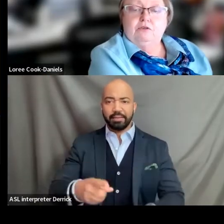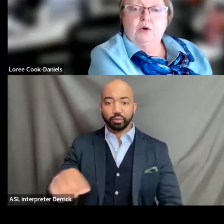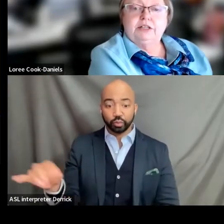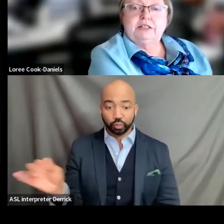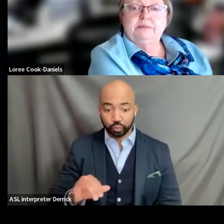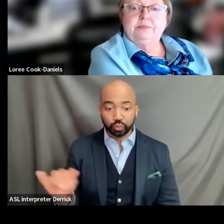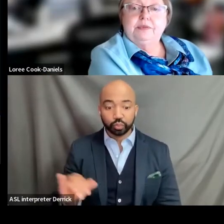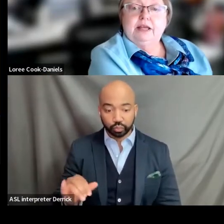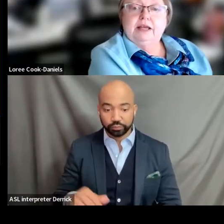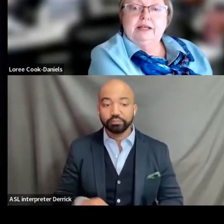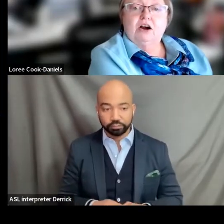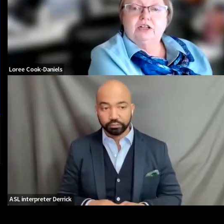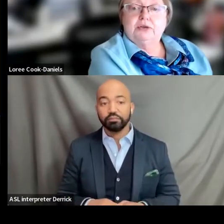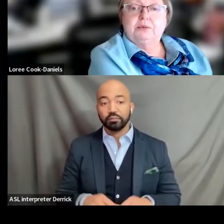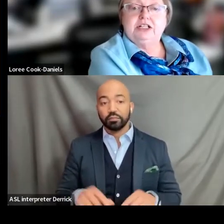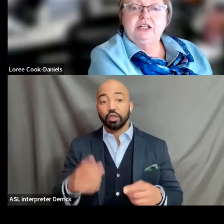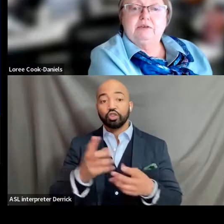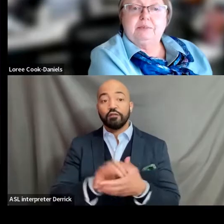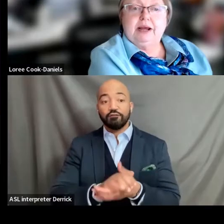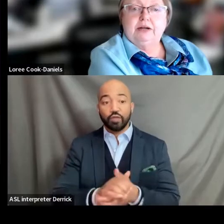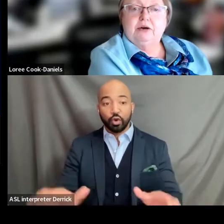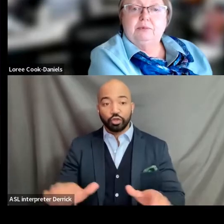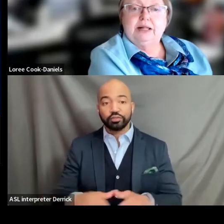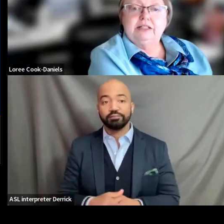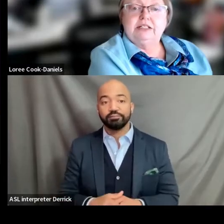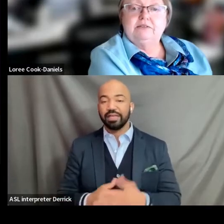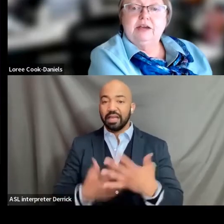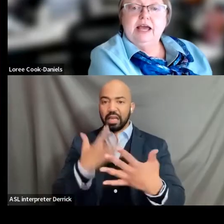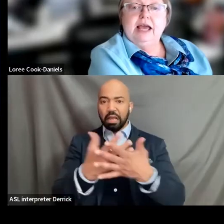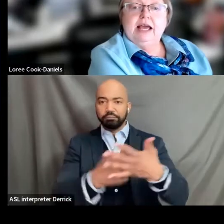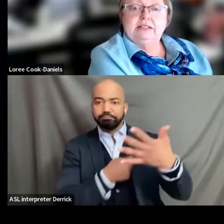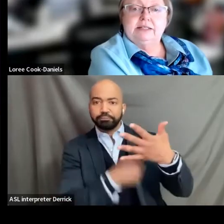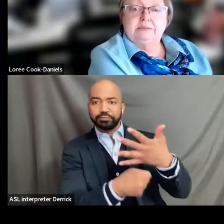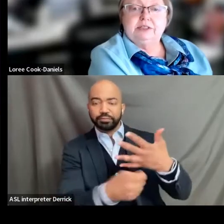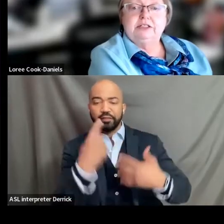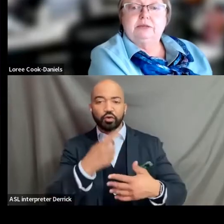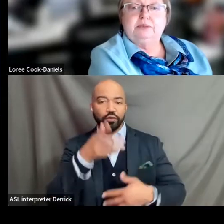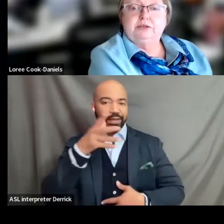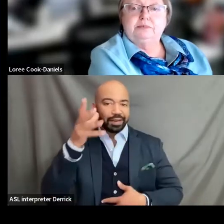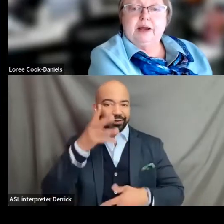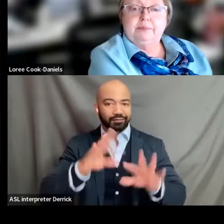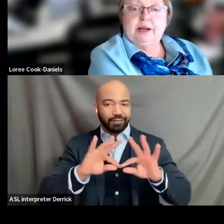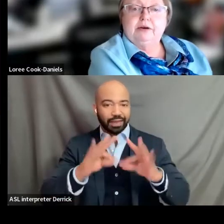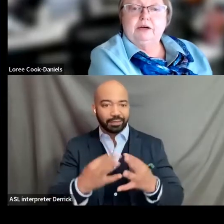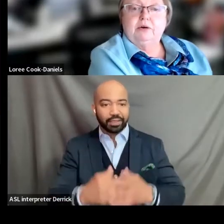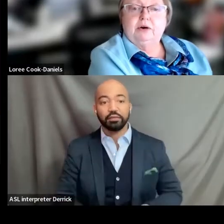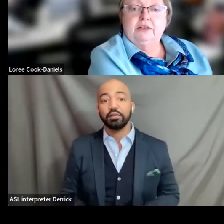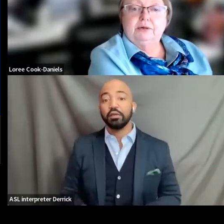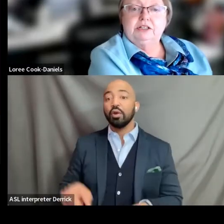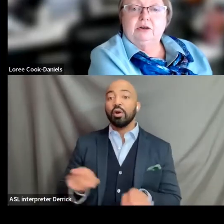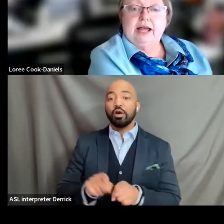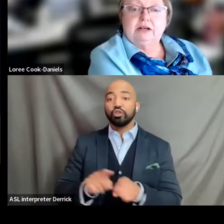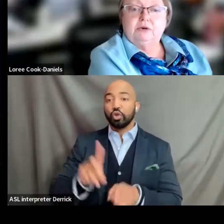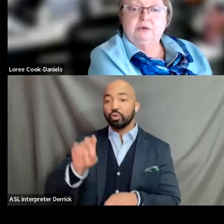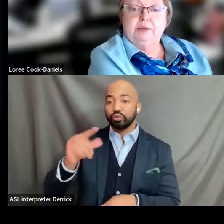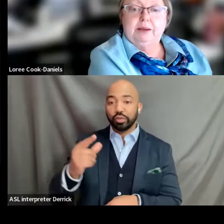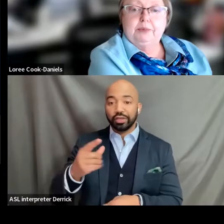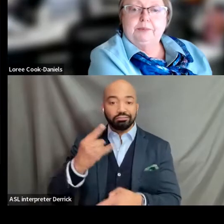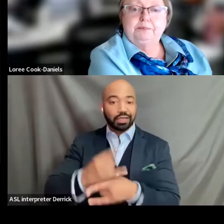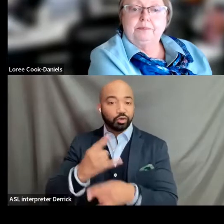Divorce, incarceration of a parent or relative and substance abuse by a parent or other adult household member.